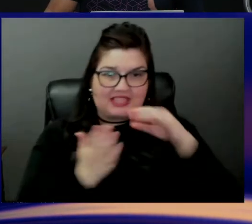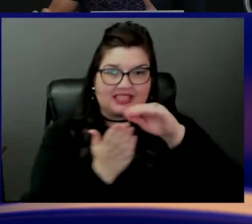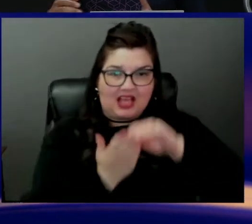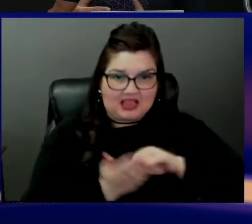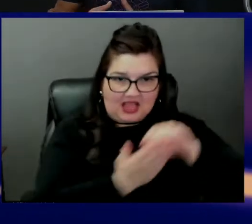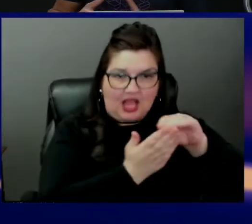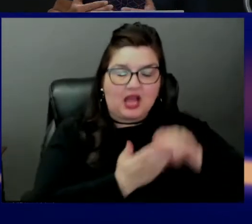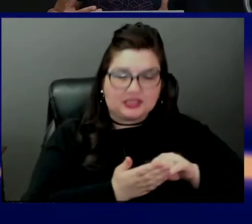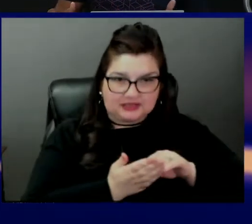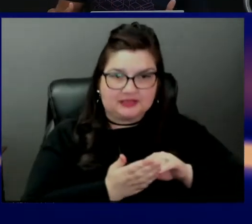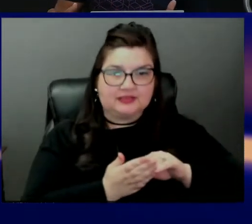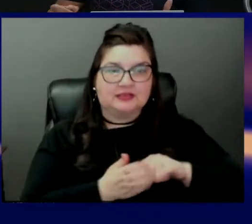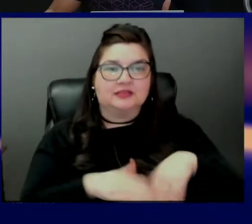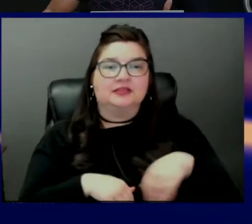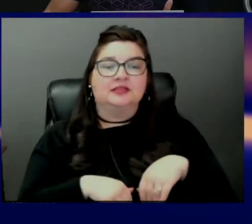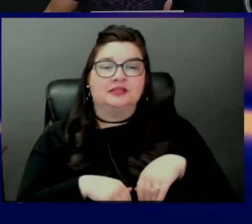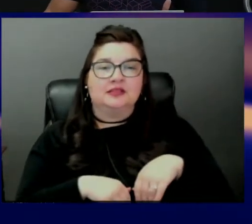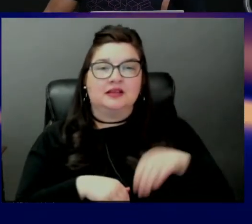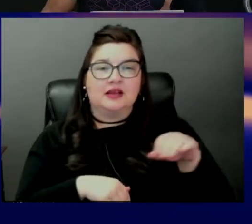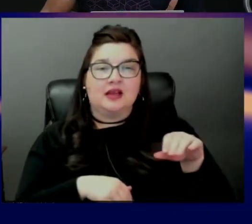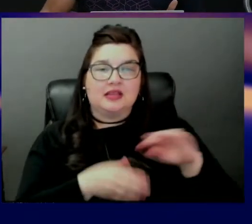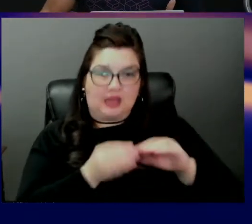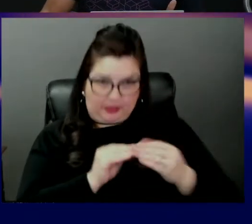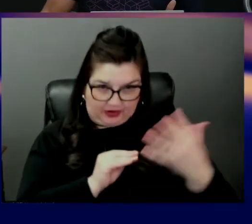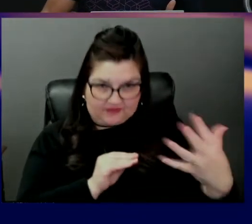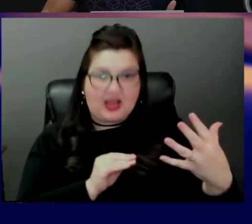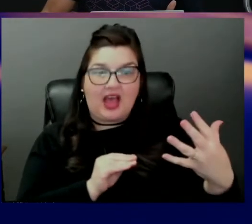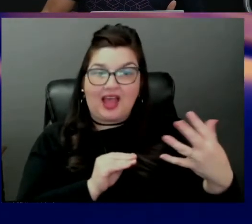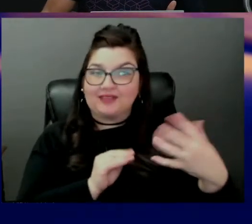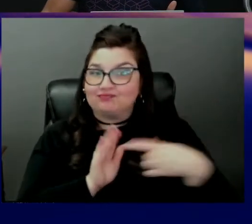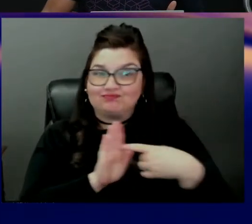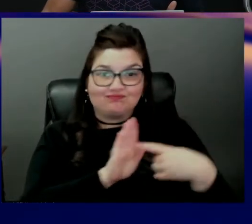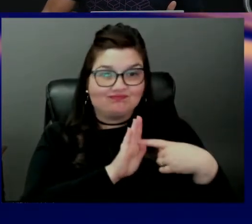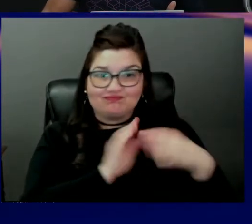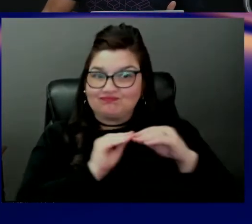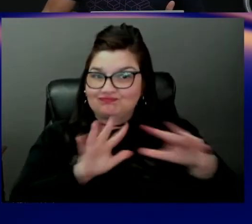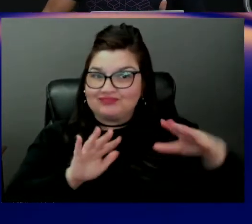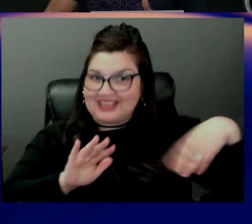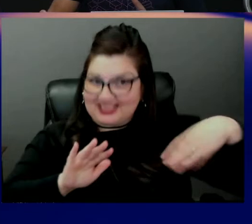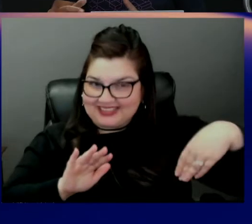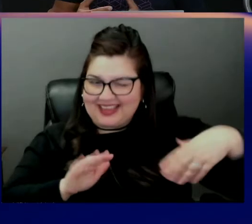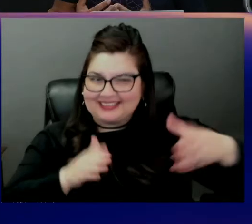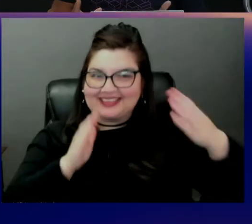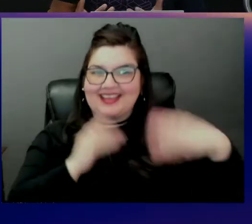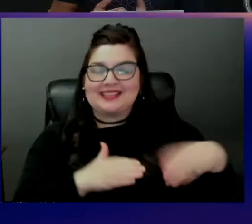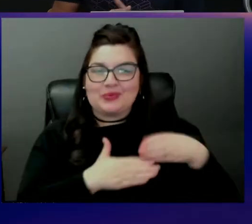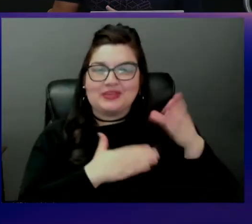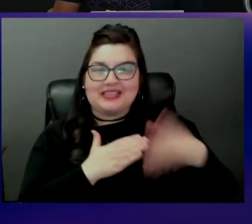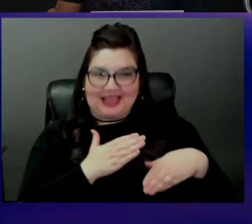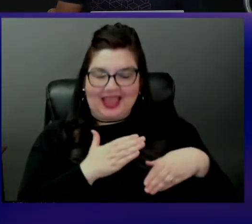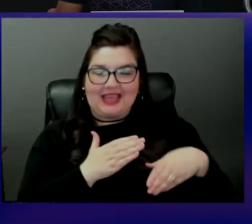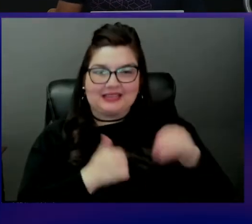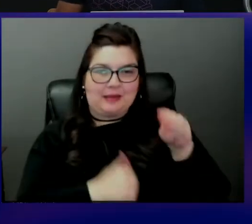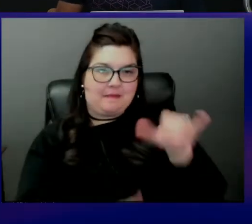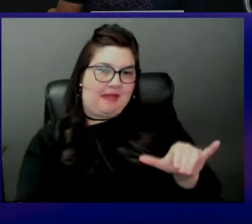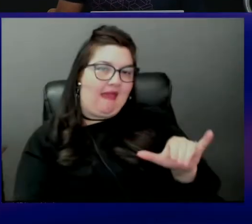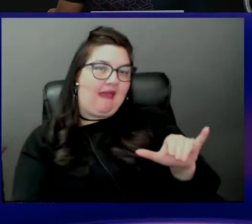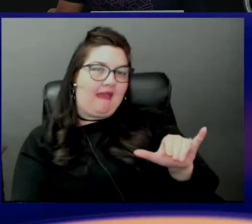that has not been aired yet. And then we wrap up the entire series with episode six on Monday, May 2nd at 9:30 Pacific.